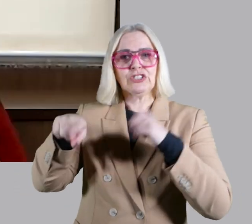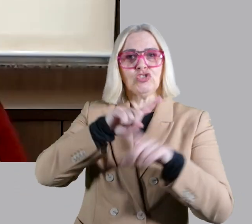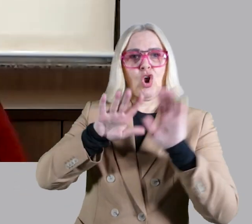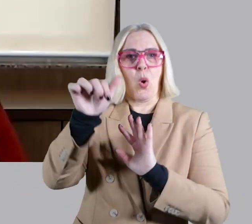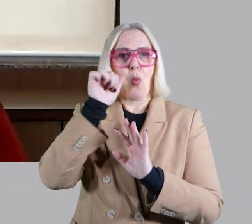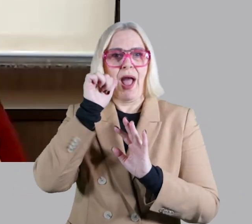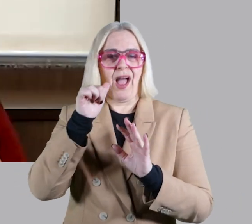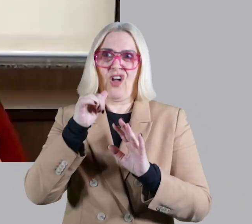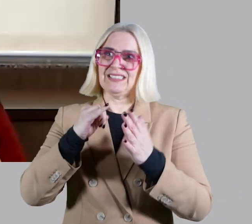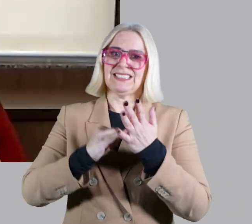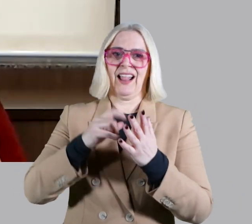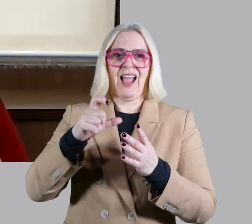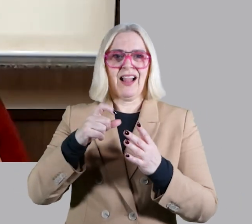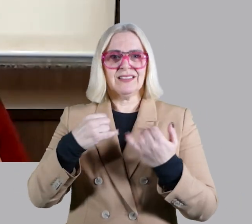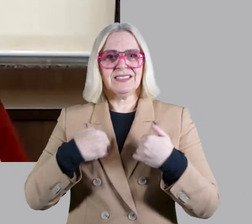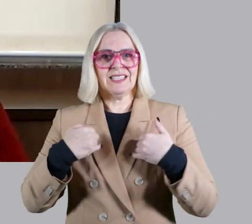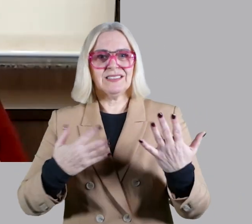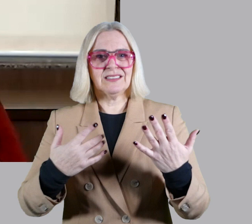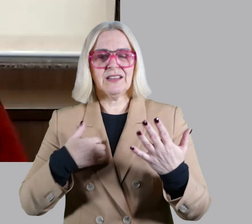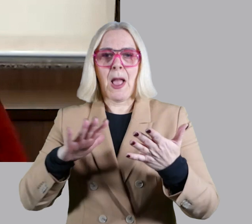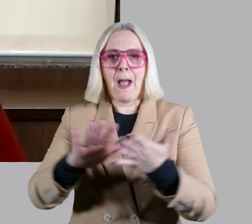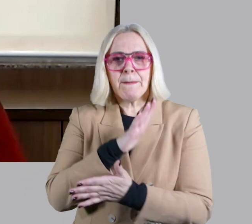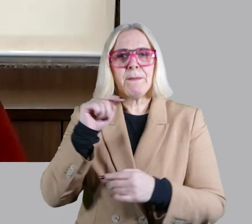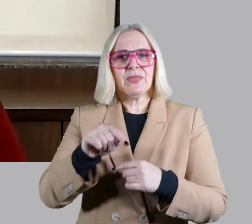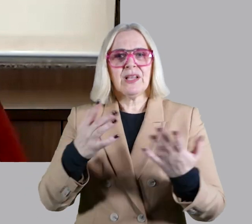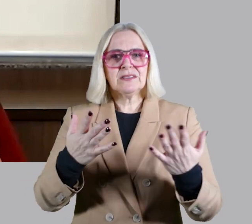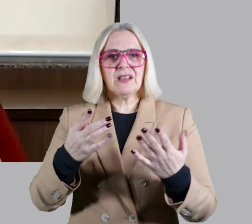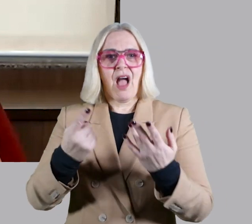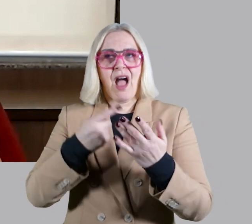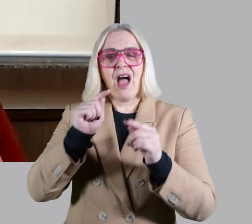So I’m very happy about it, that with these other initiatives